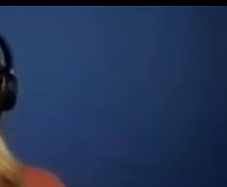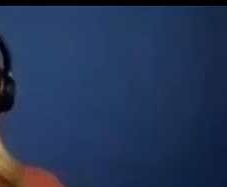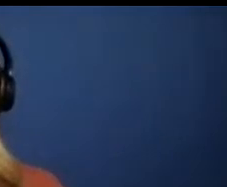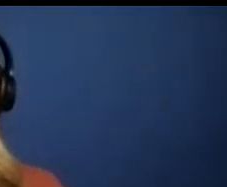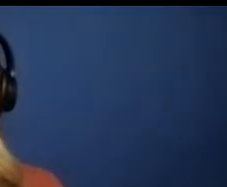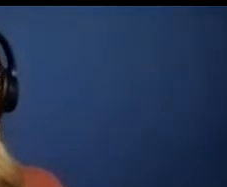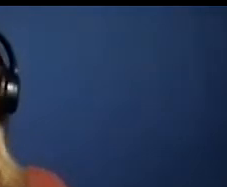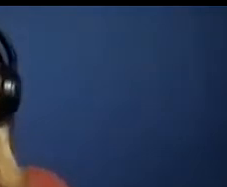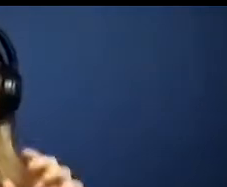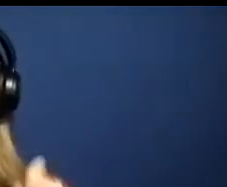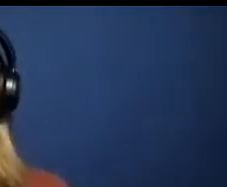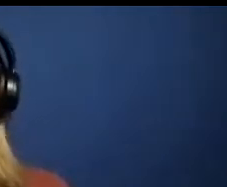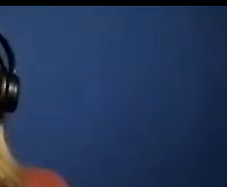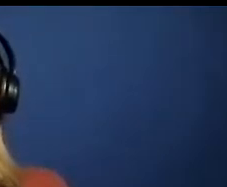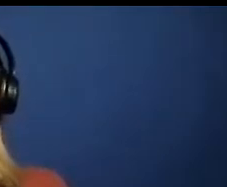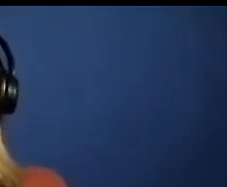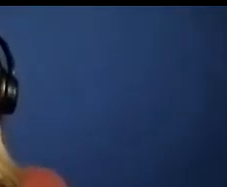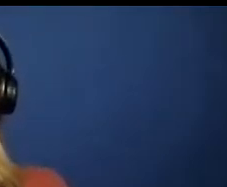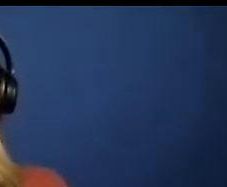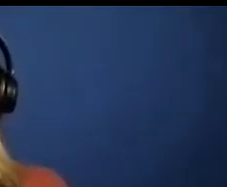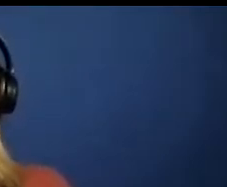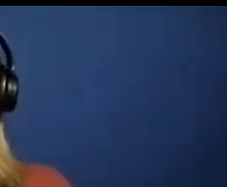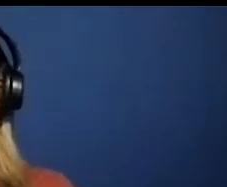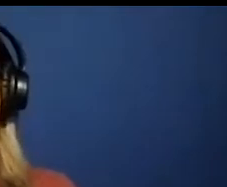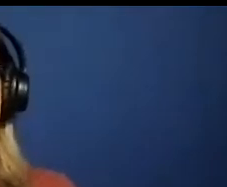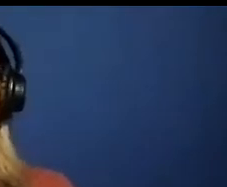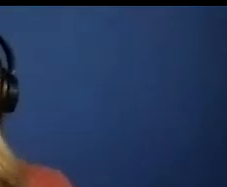you can click on the CC button at the bottom of your screen,